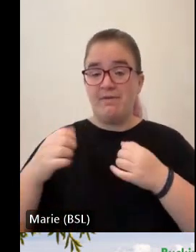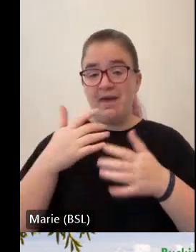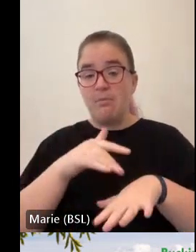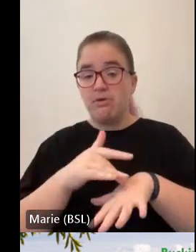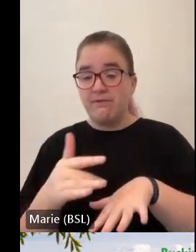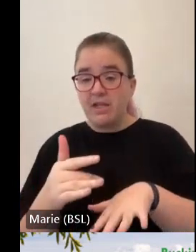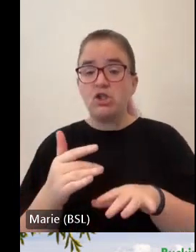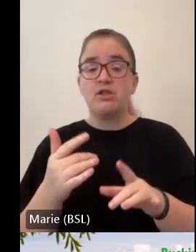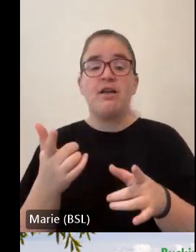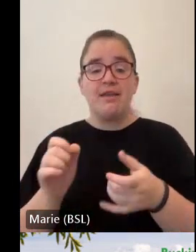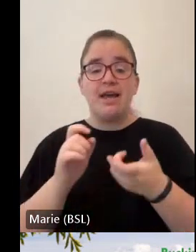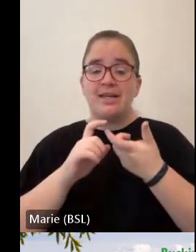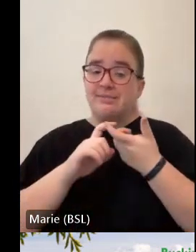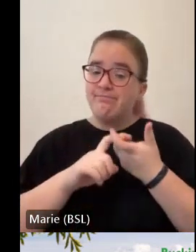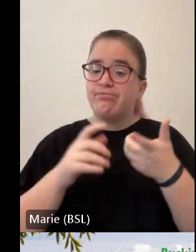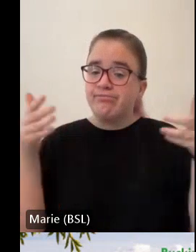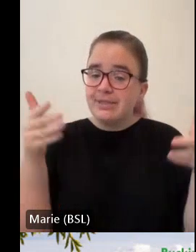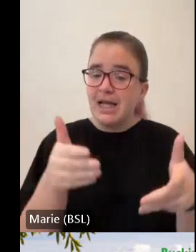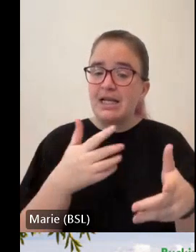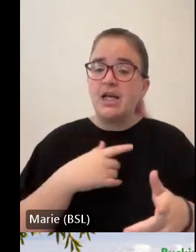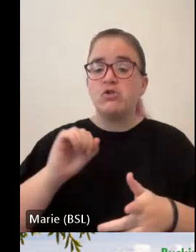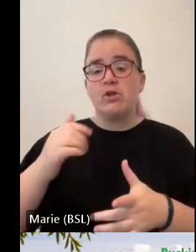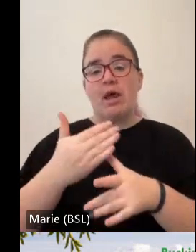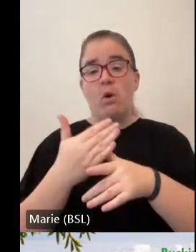and dedication to their work showed no limits.